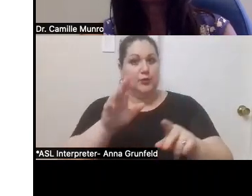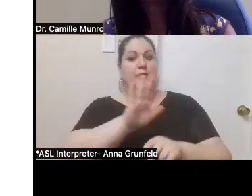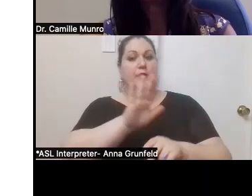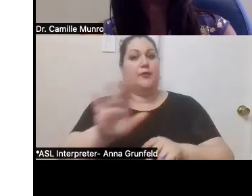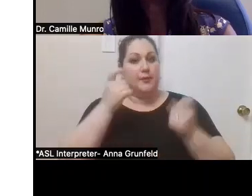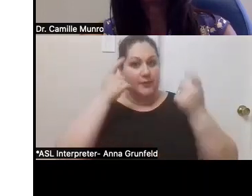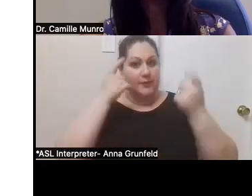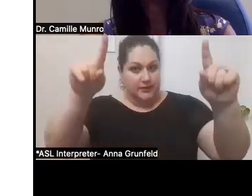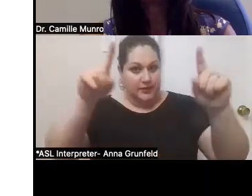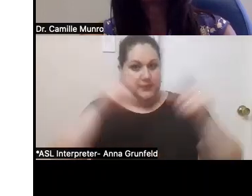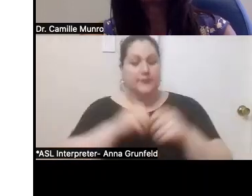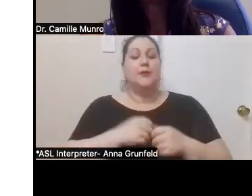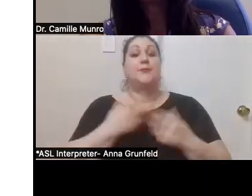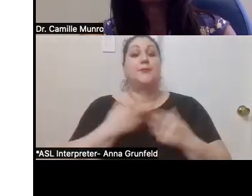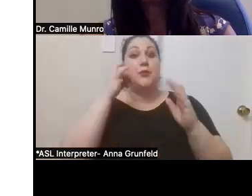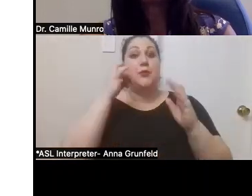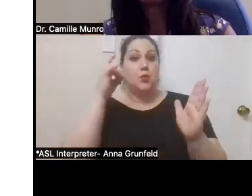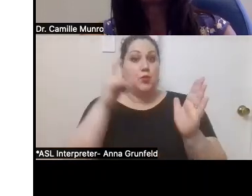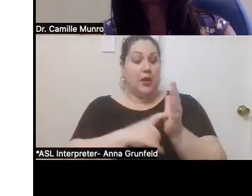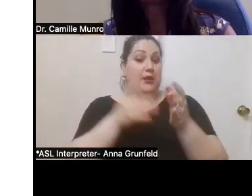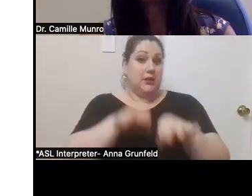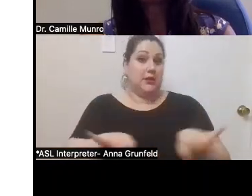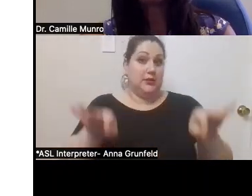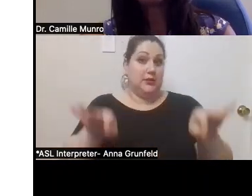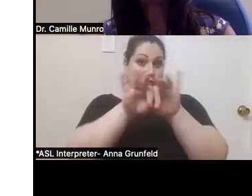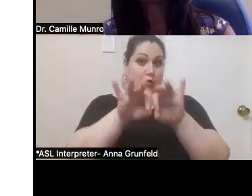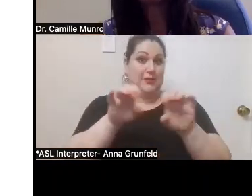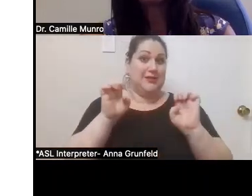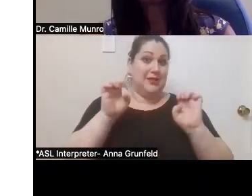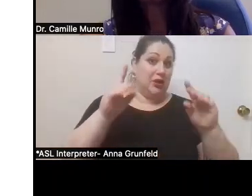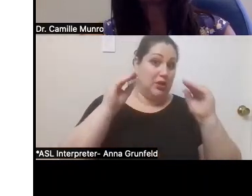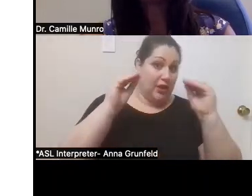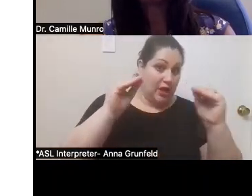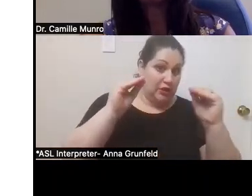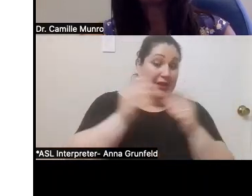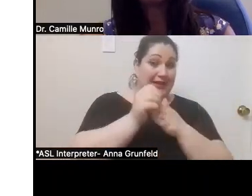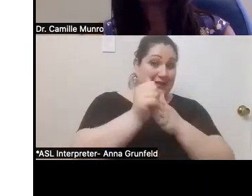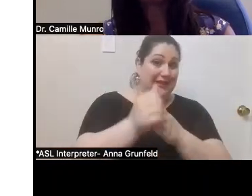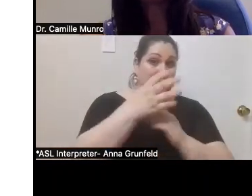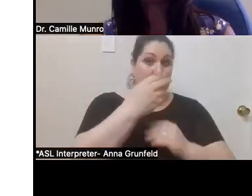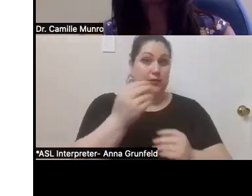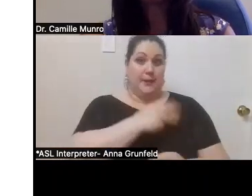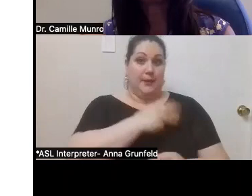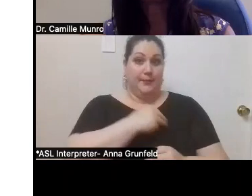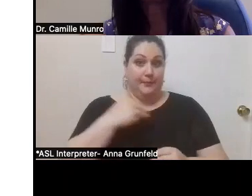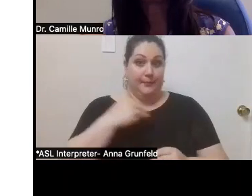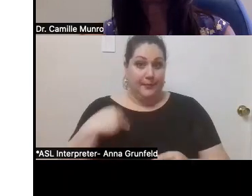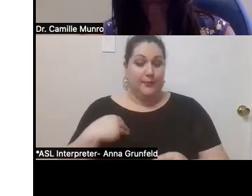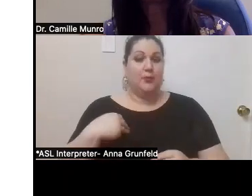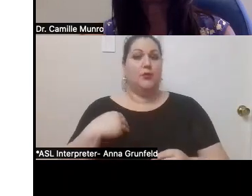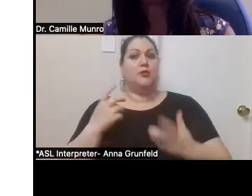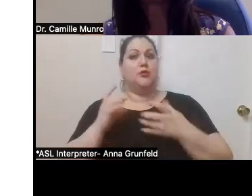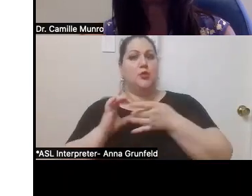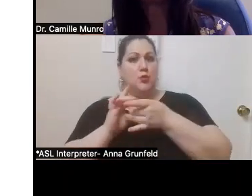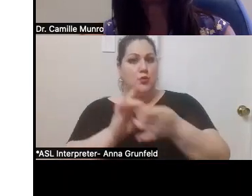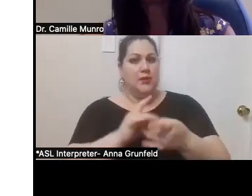They recognize the importance of educating leaders and members on reasonable accommodations for physicians with disabilities.